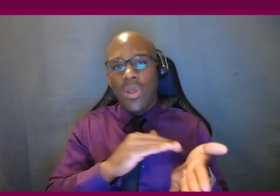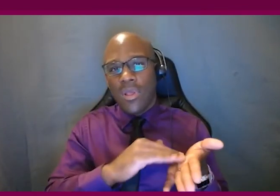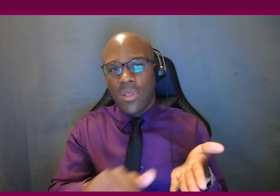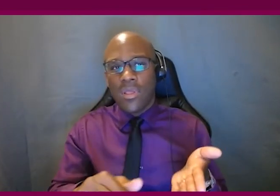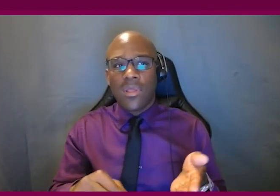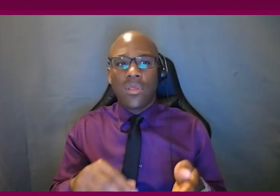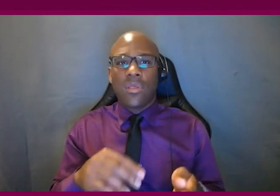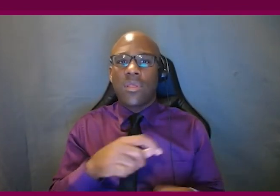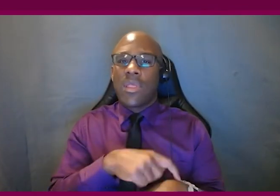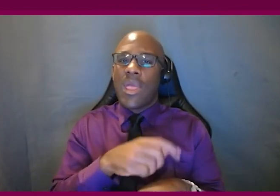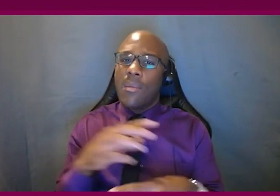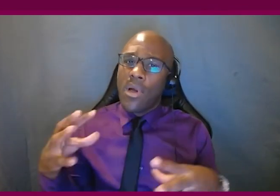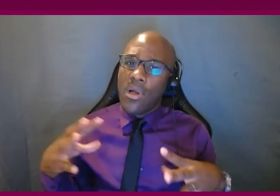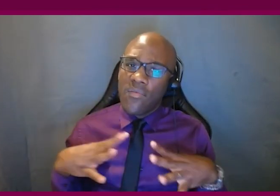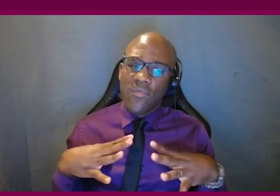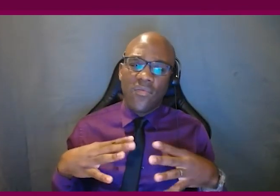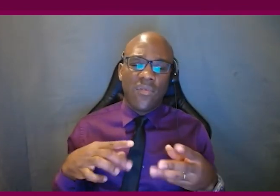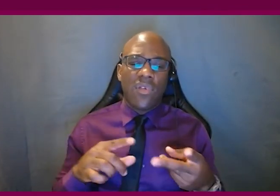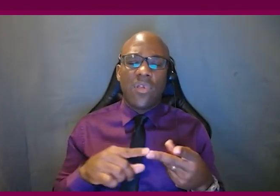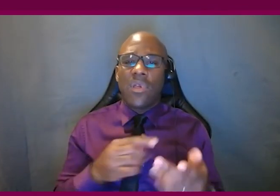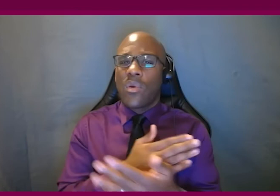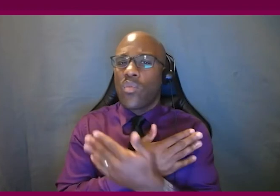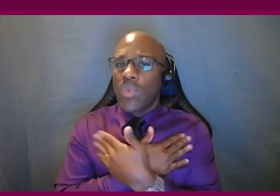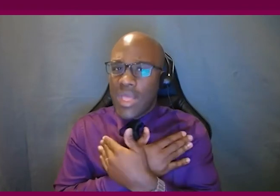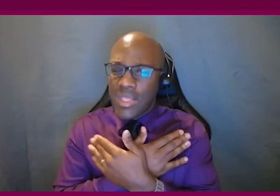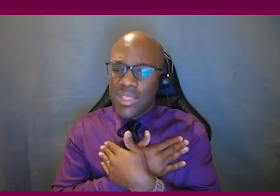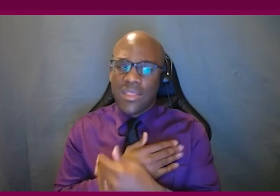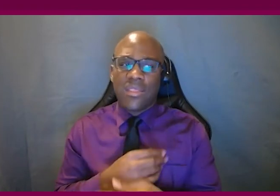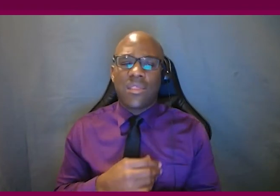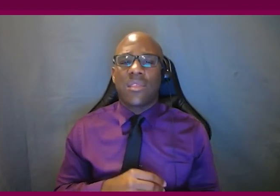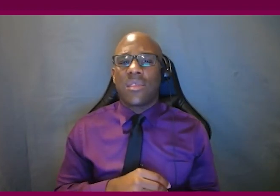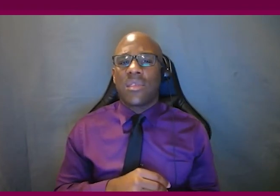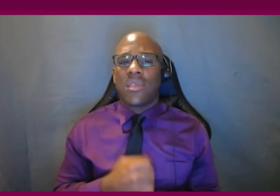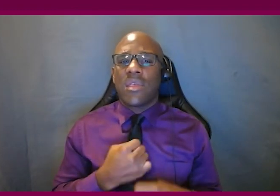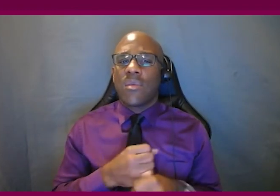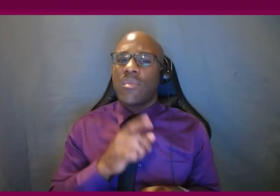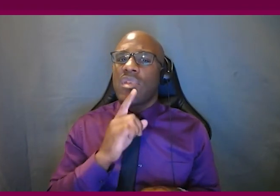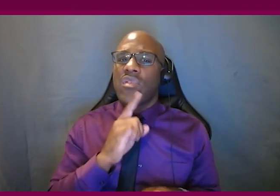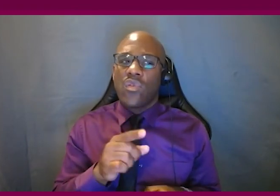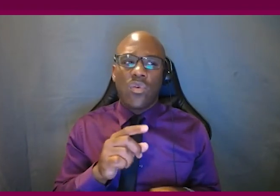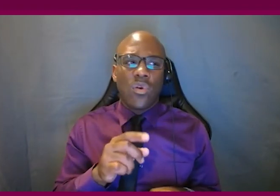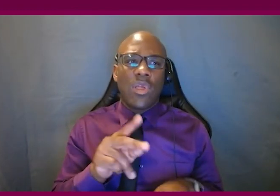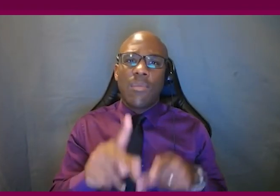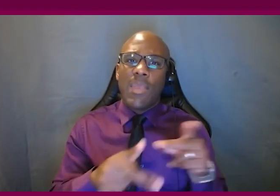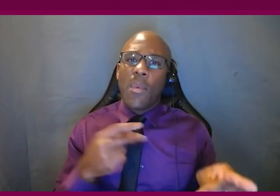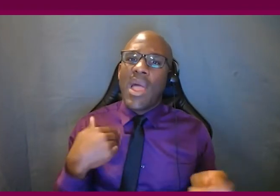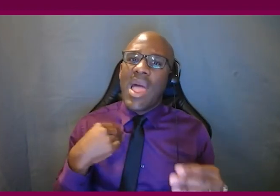If we need to work from home, if we need to go into the office, and just asking for access